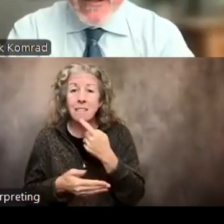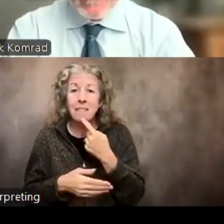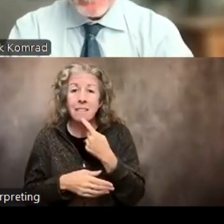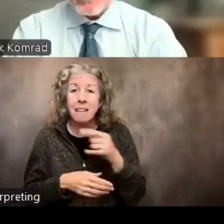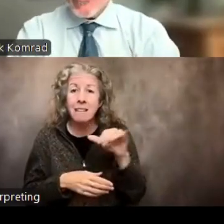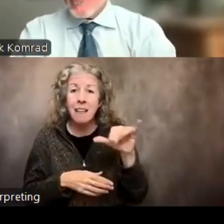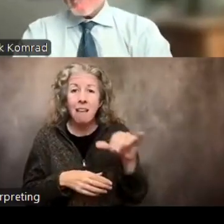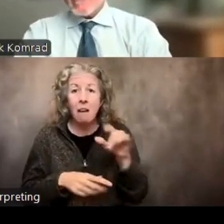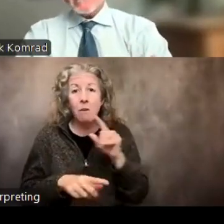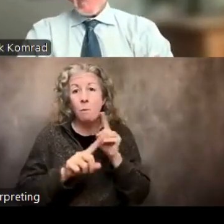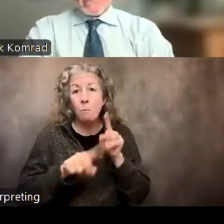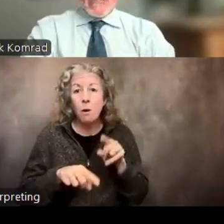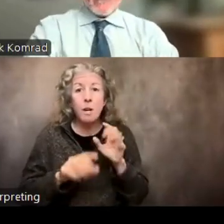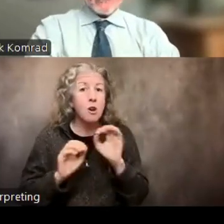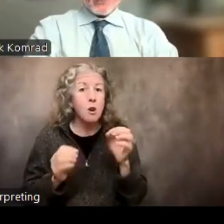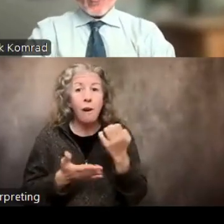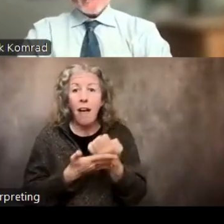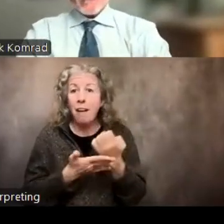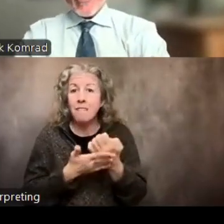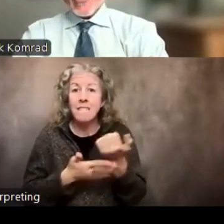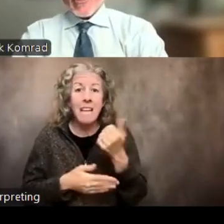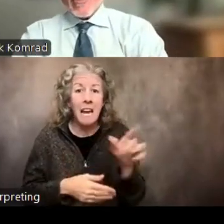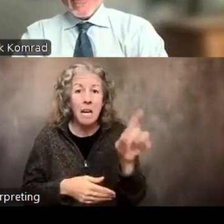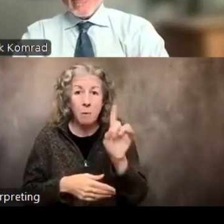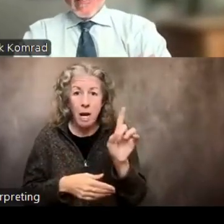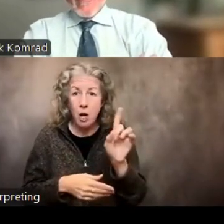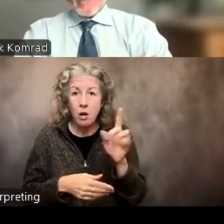example, No evidence anywhere in the world's literature that